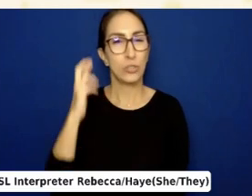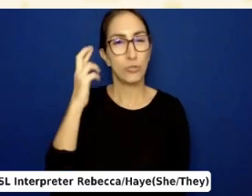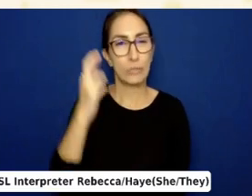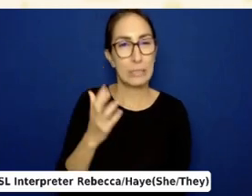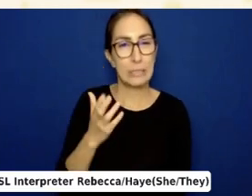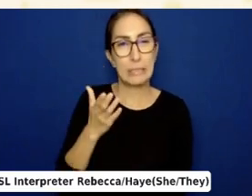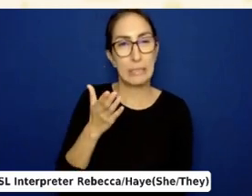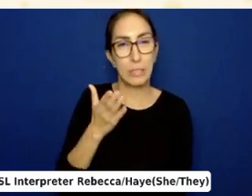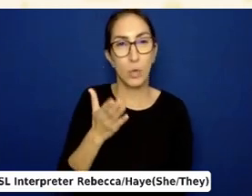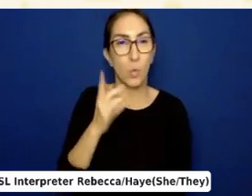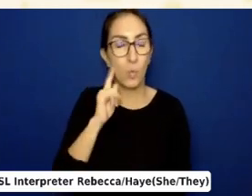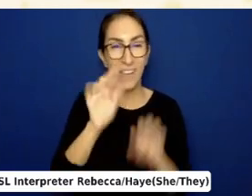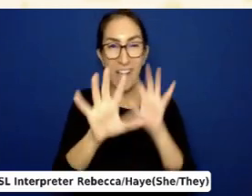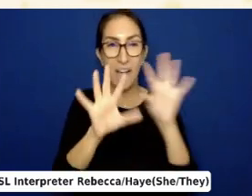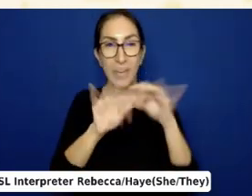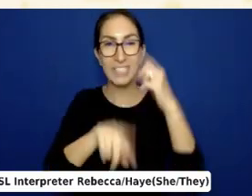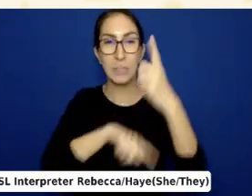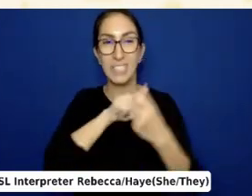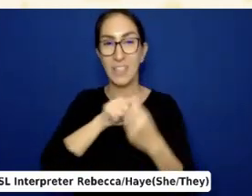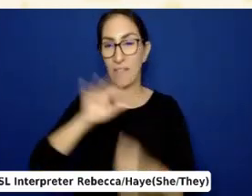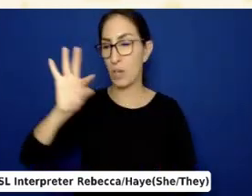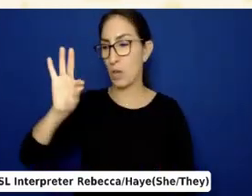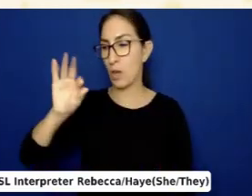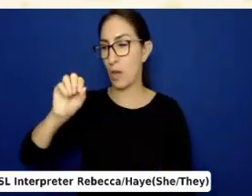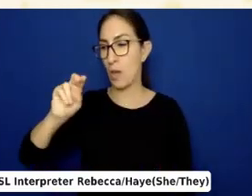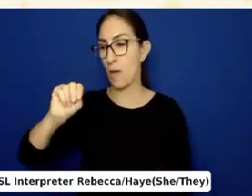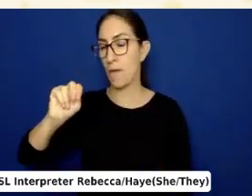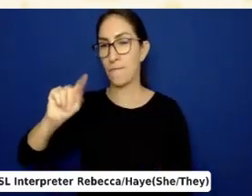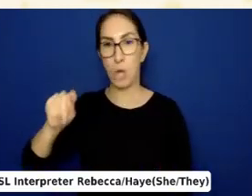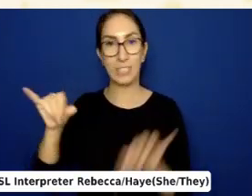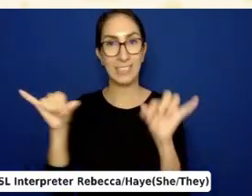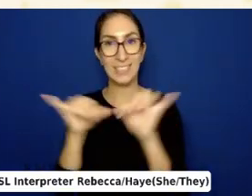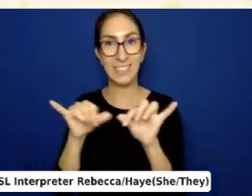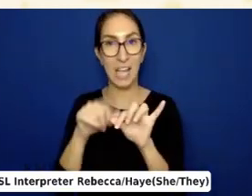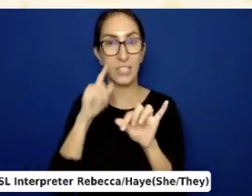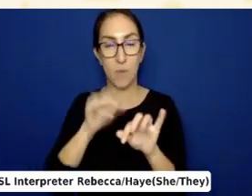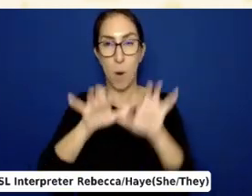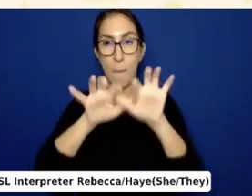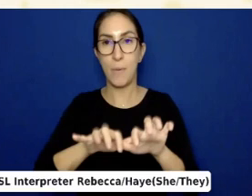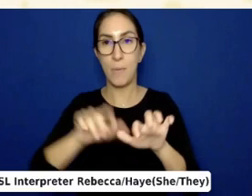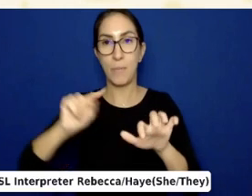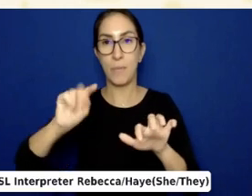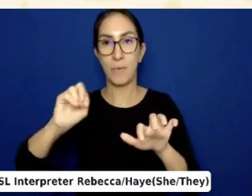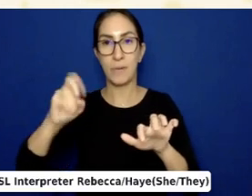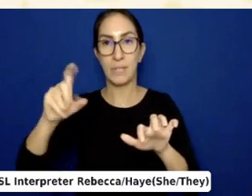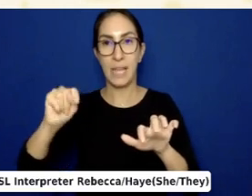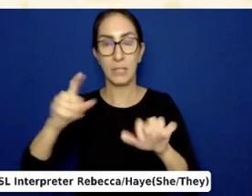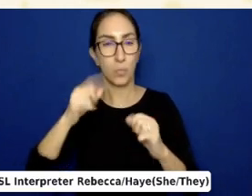the font size of the text that I have. It will be highly enough. Can I customize the text?